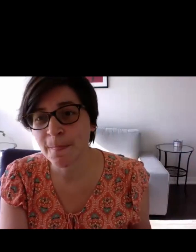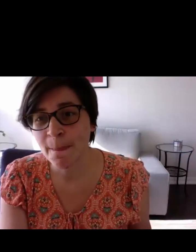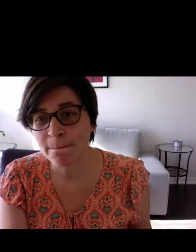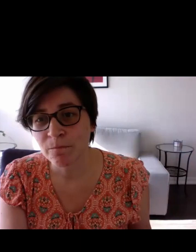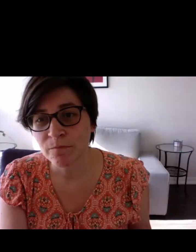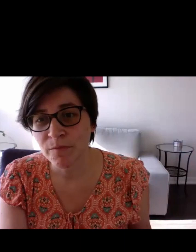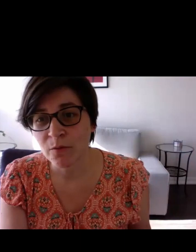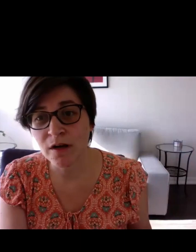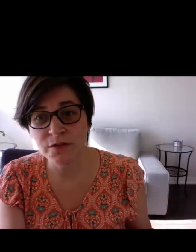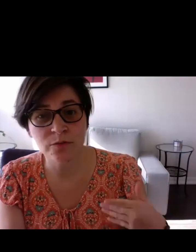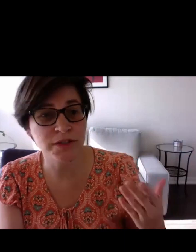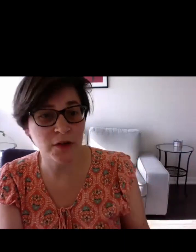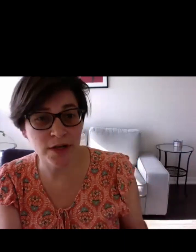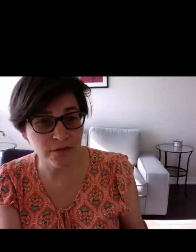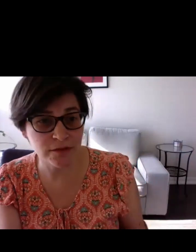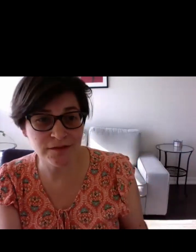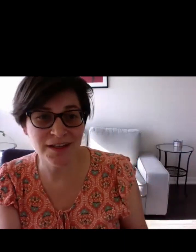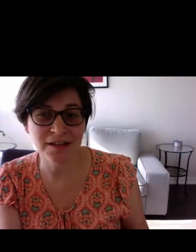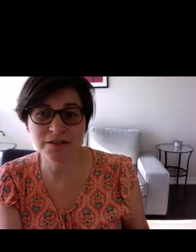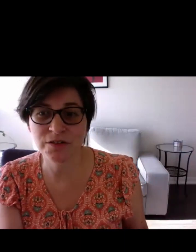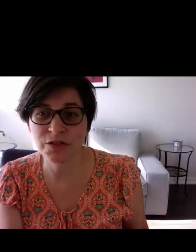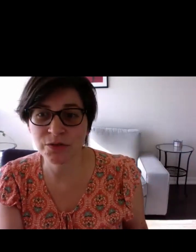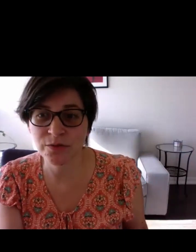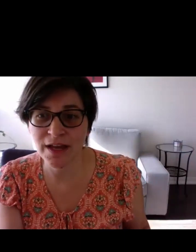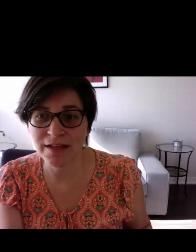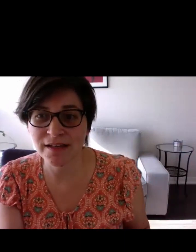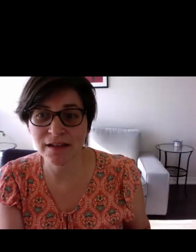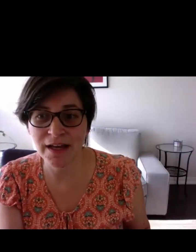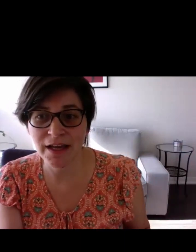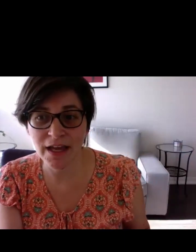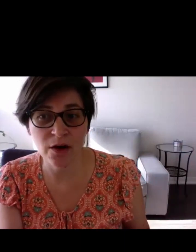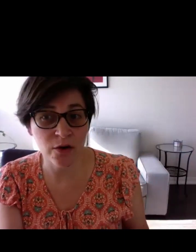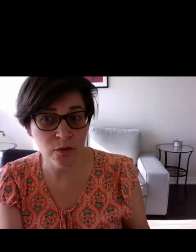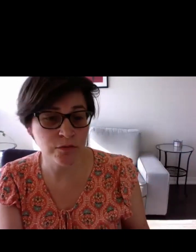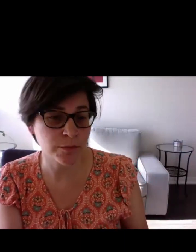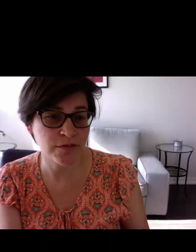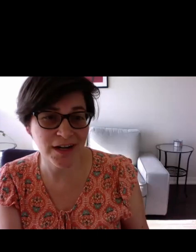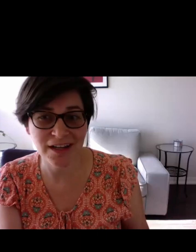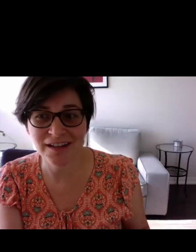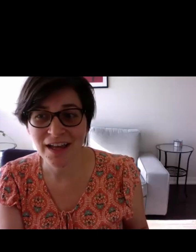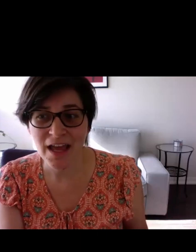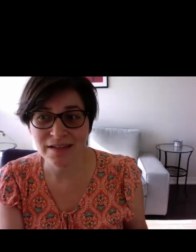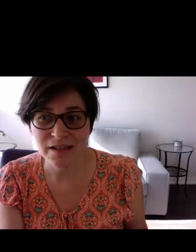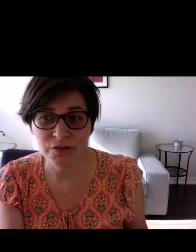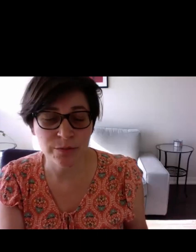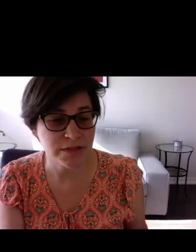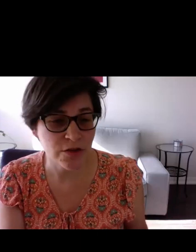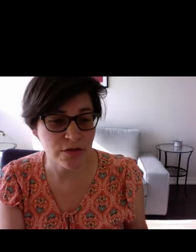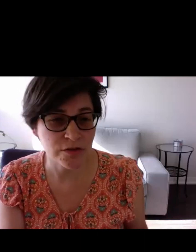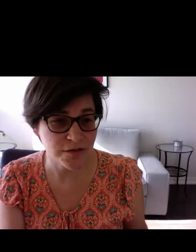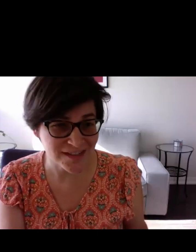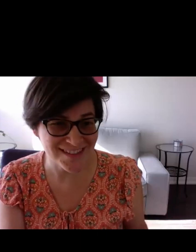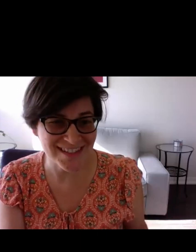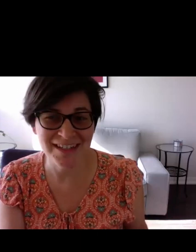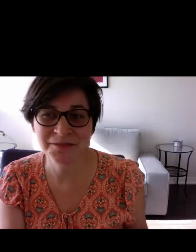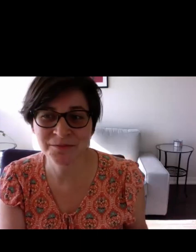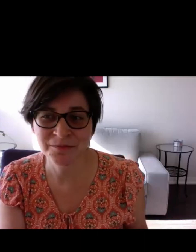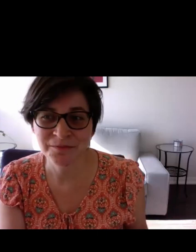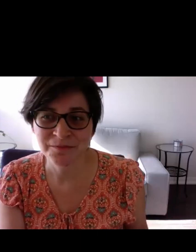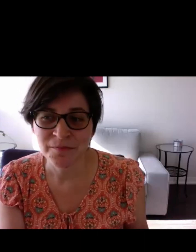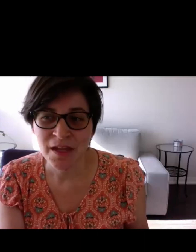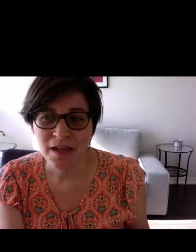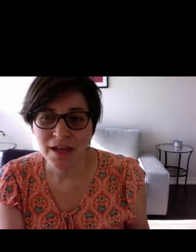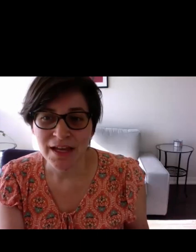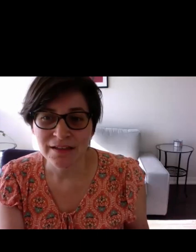We’re also really grateful to SLIAO for providing ASL interpretation services today;